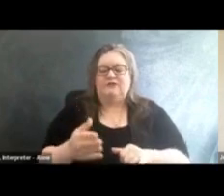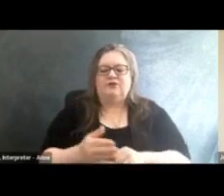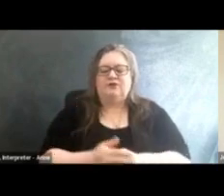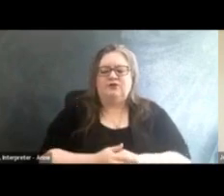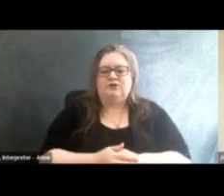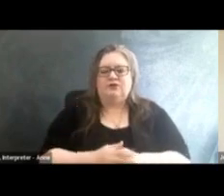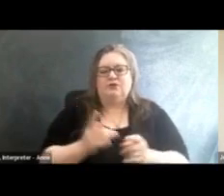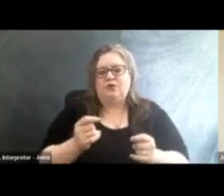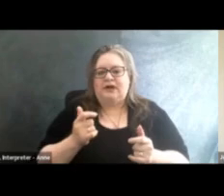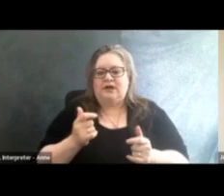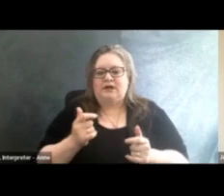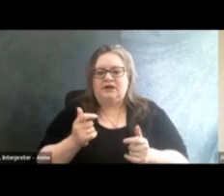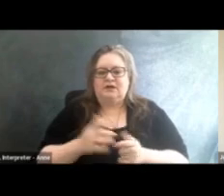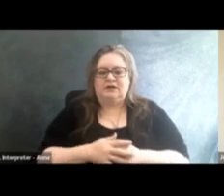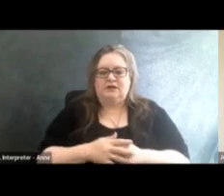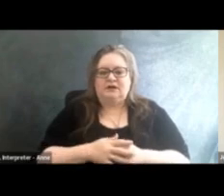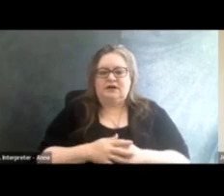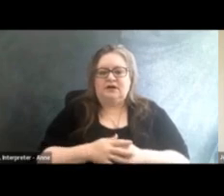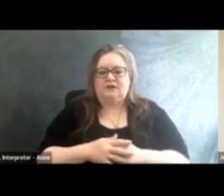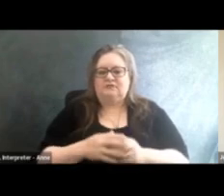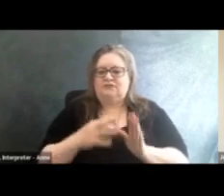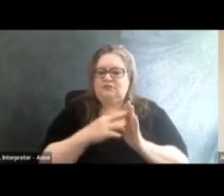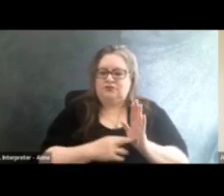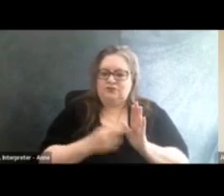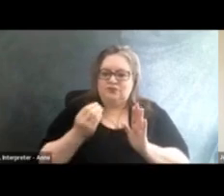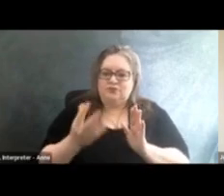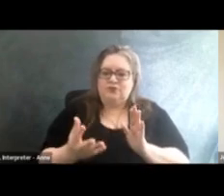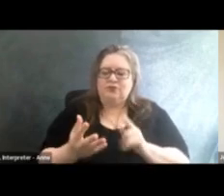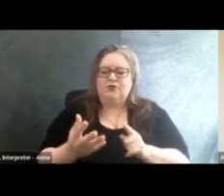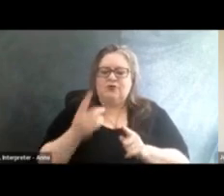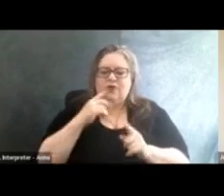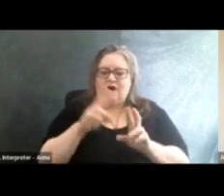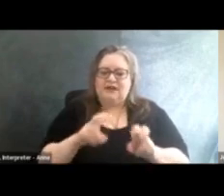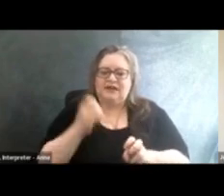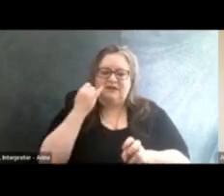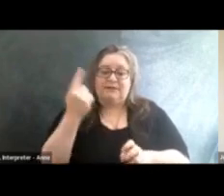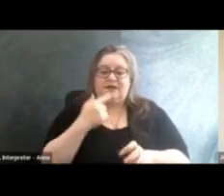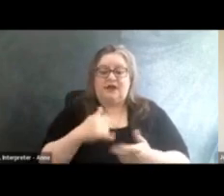quick kind of rule of thumb for if, assessing if somebody said I've had a traumatic brain